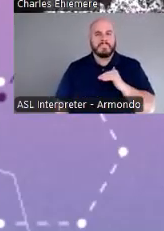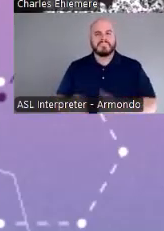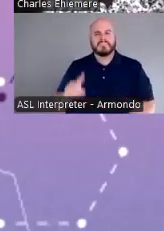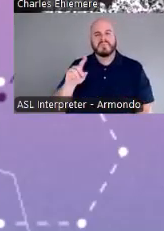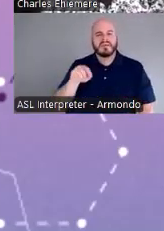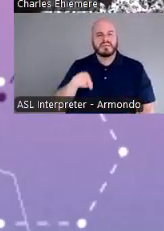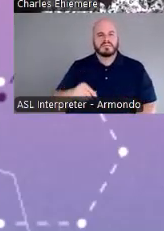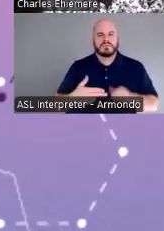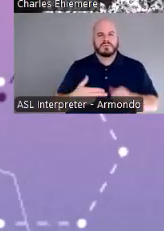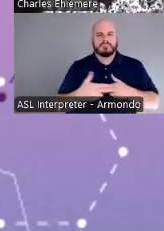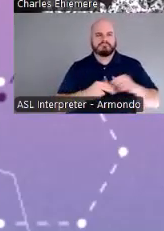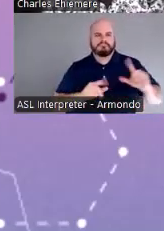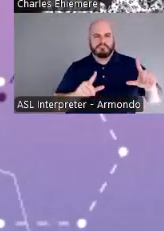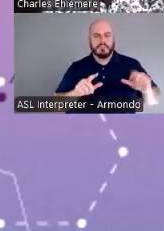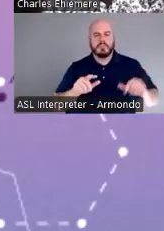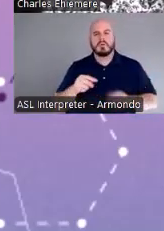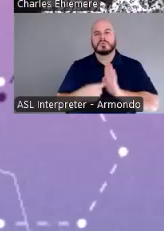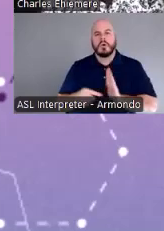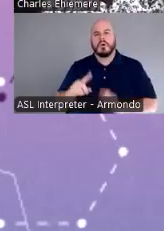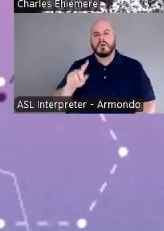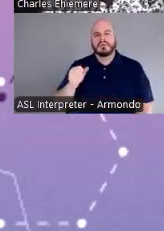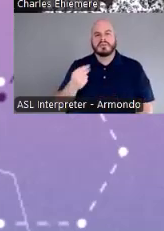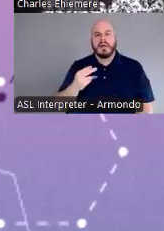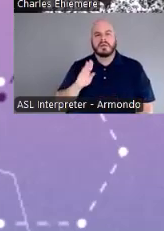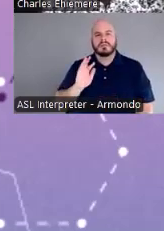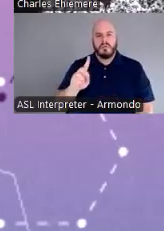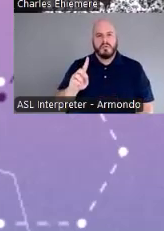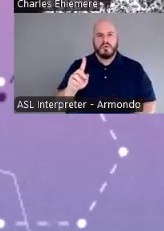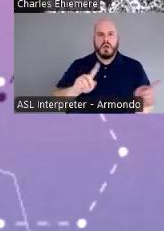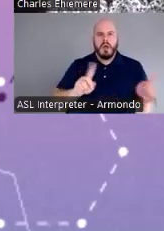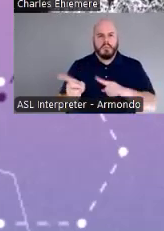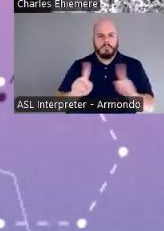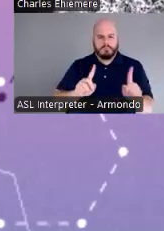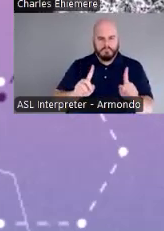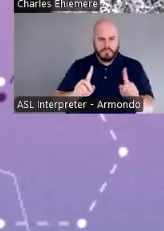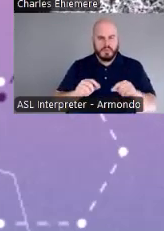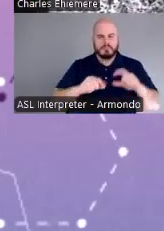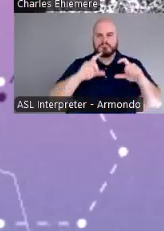while we are doing our trial on the trial phase,